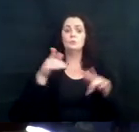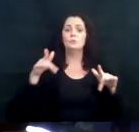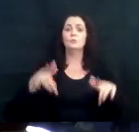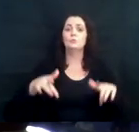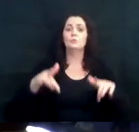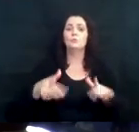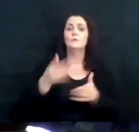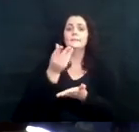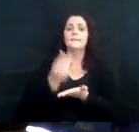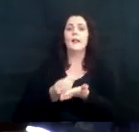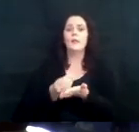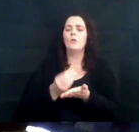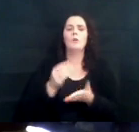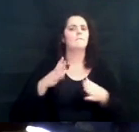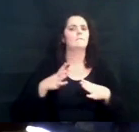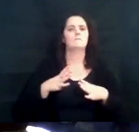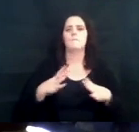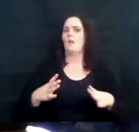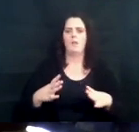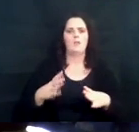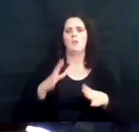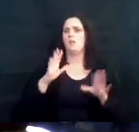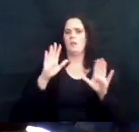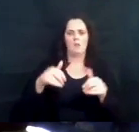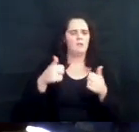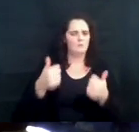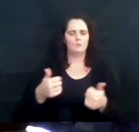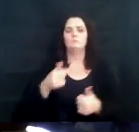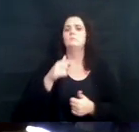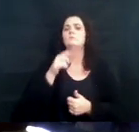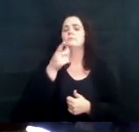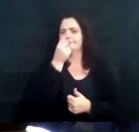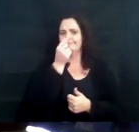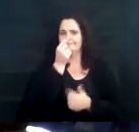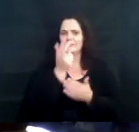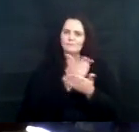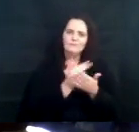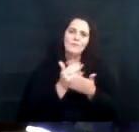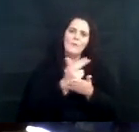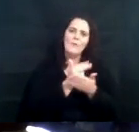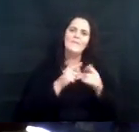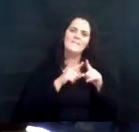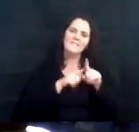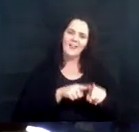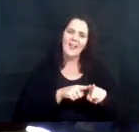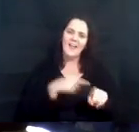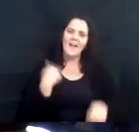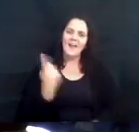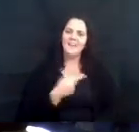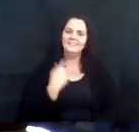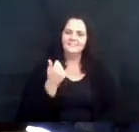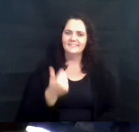You're welcome to just draw along with us and I promise you won't be missing out on that much, also if you don't have the app but